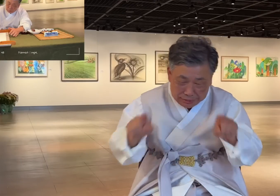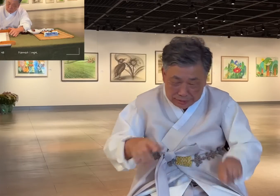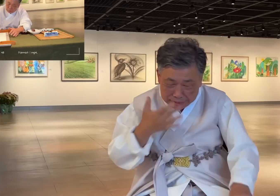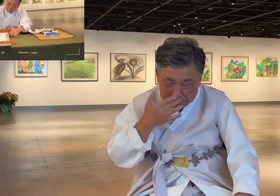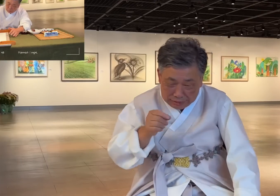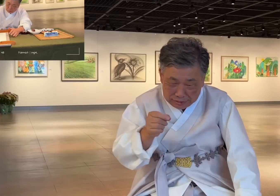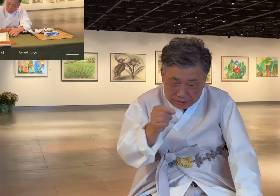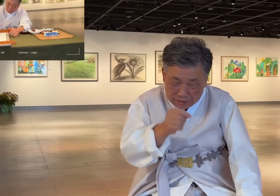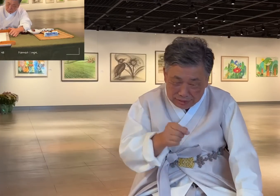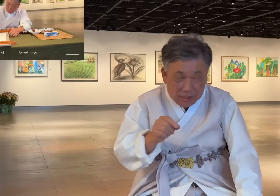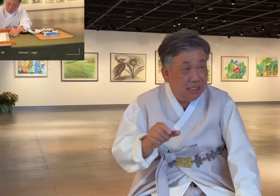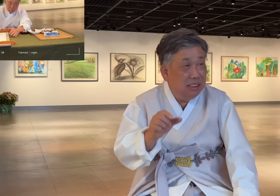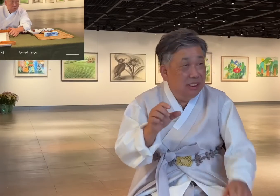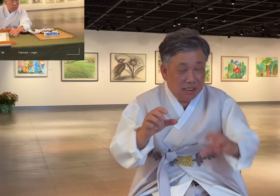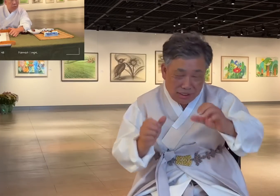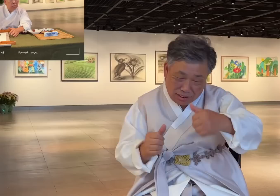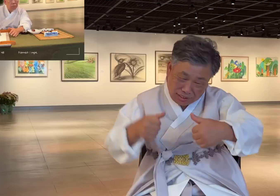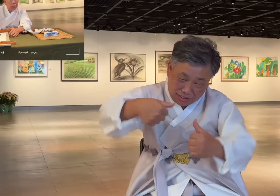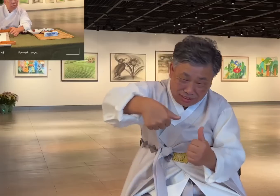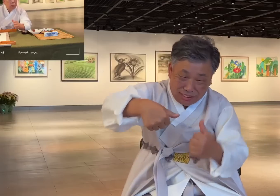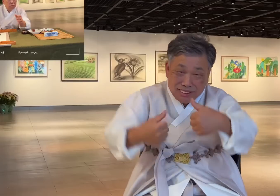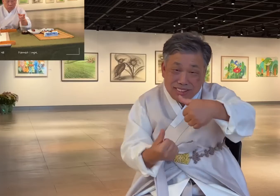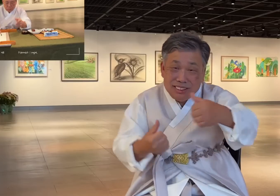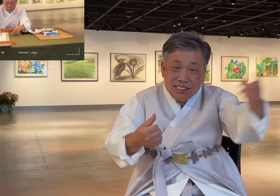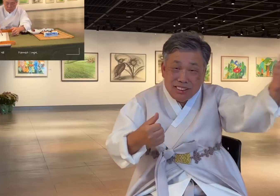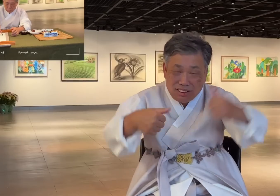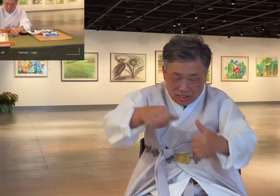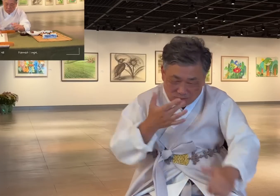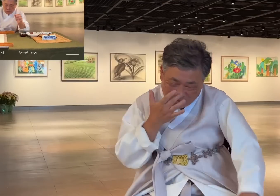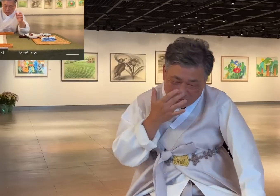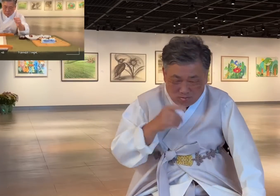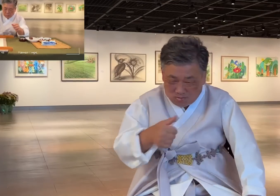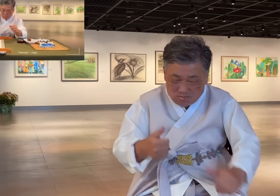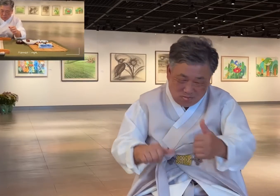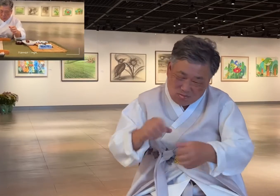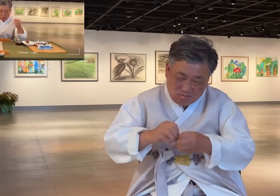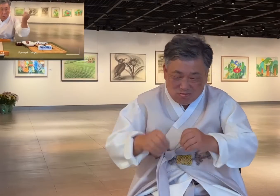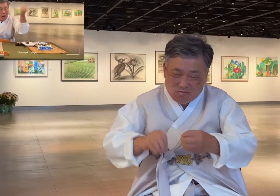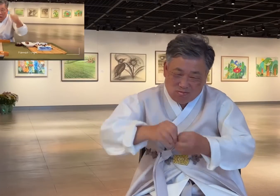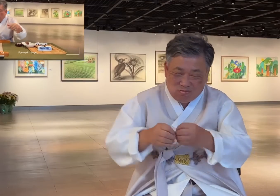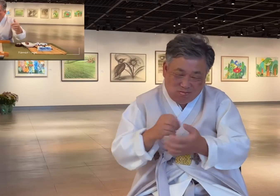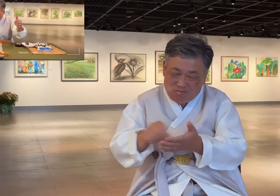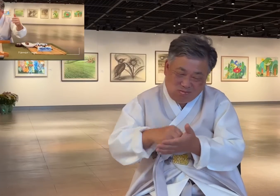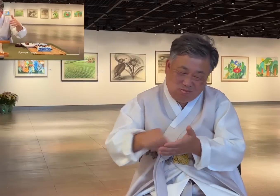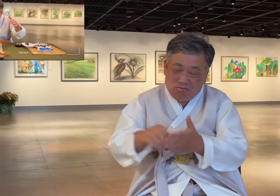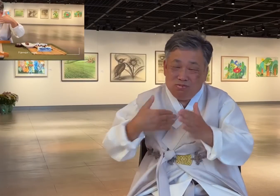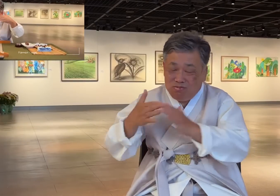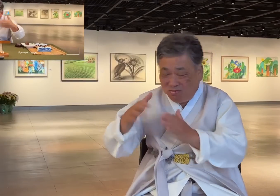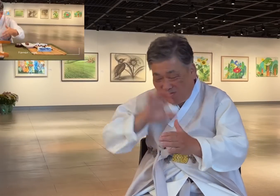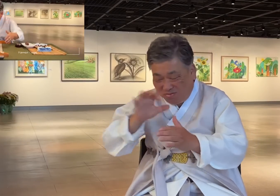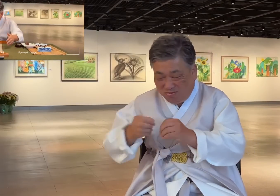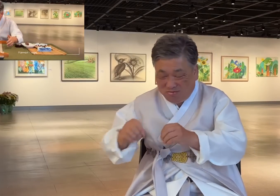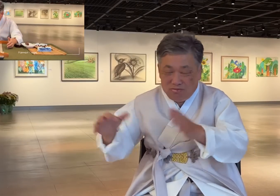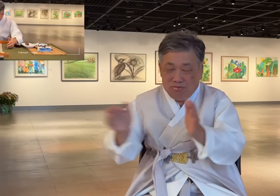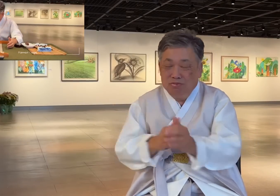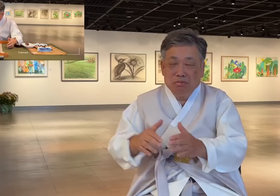While I was thinking about what to draw, I just randomly drew whatever came to mind.